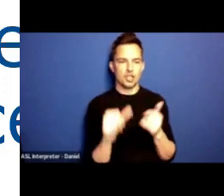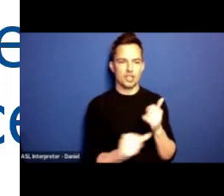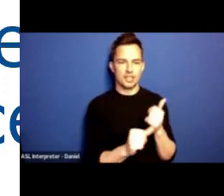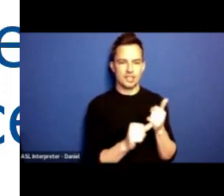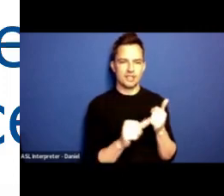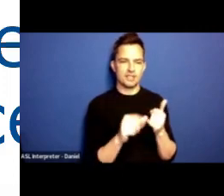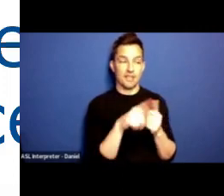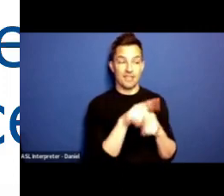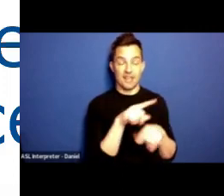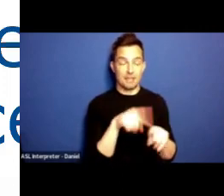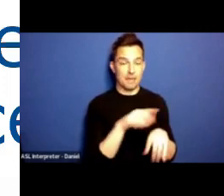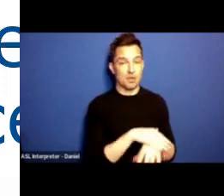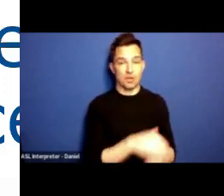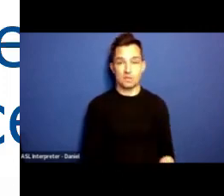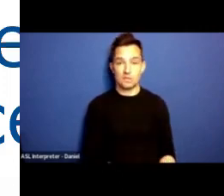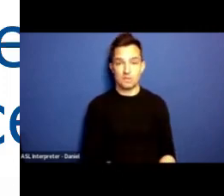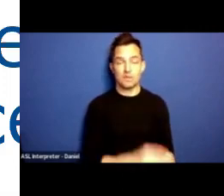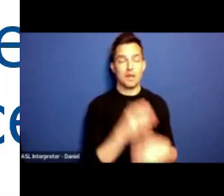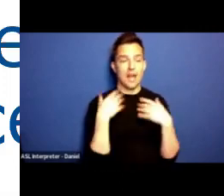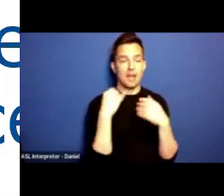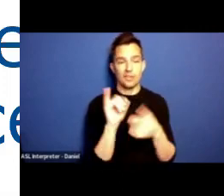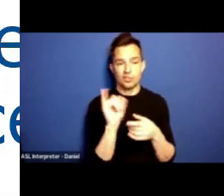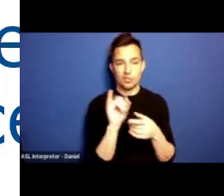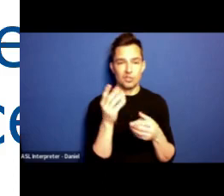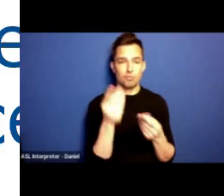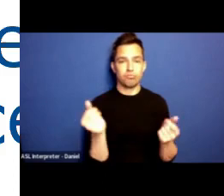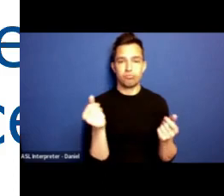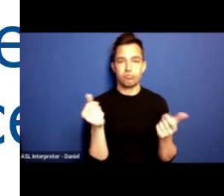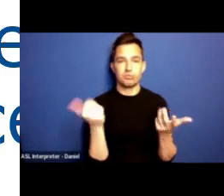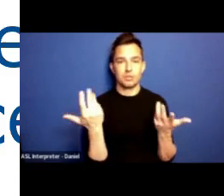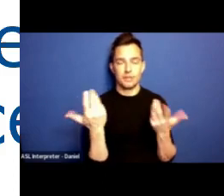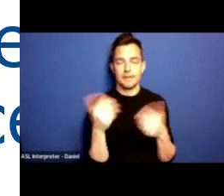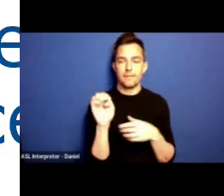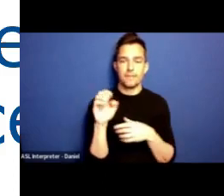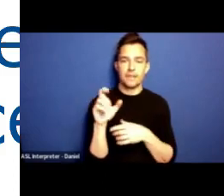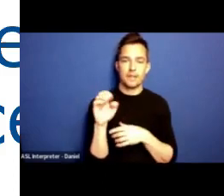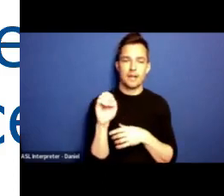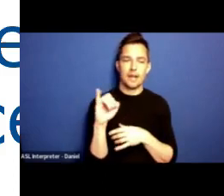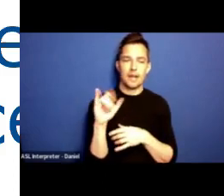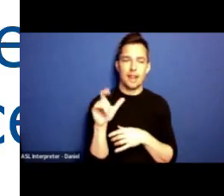on, and their health insurance will go away. Eileen talked about that very example a few